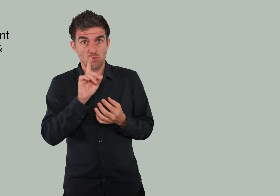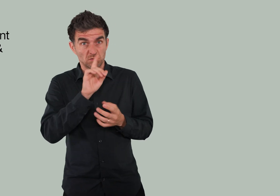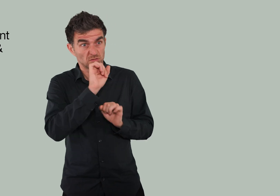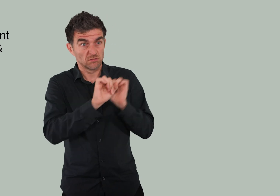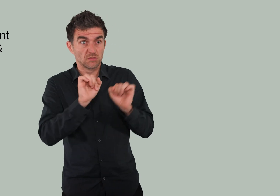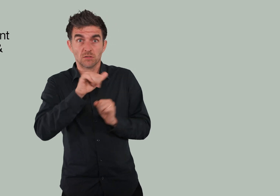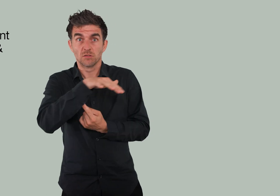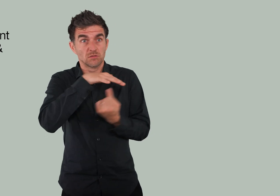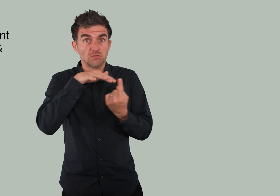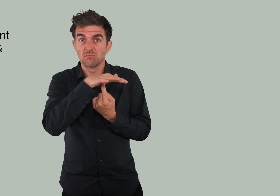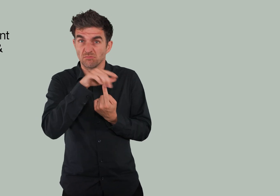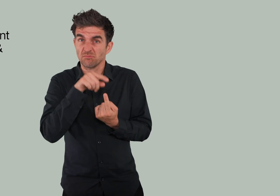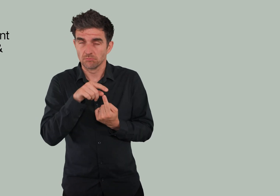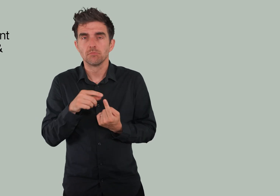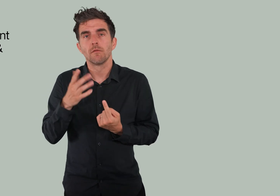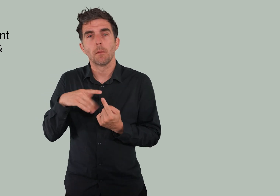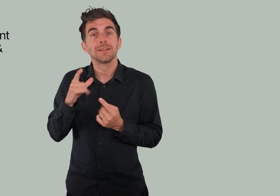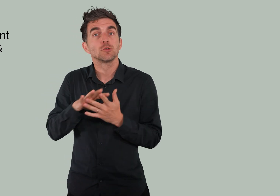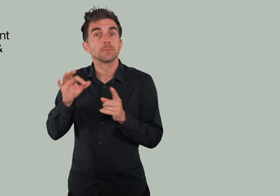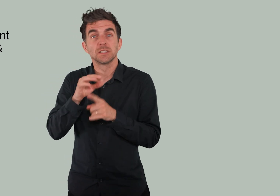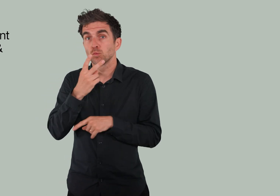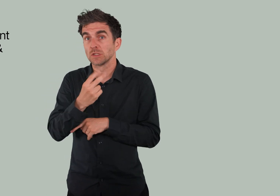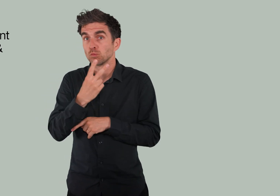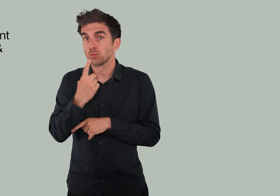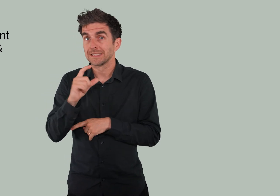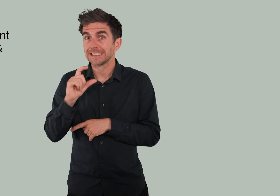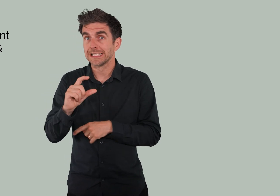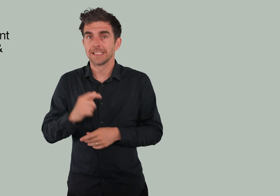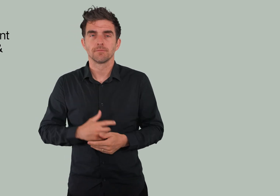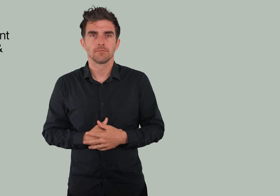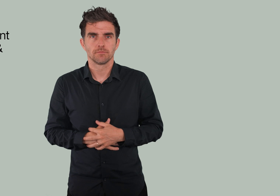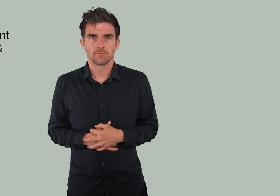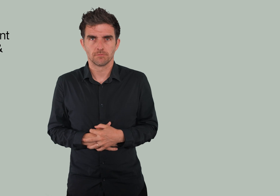being largely a product of individual circumstances (DWP, 2021c).